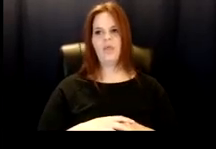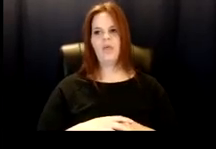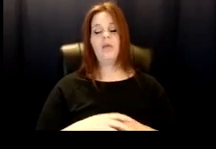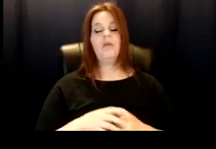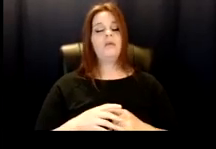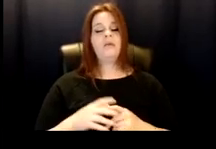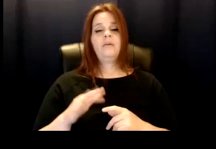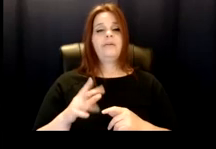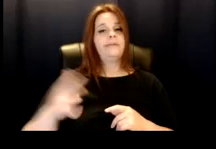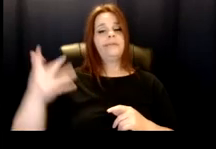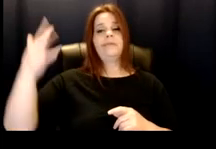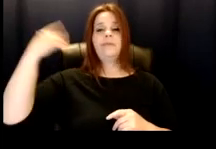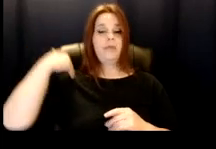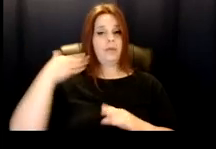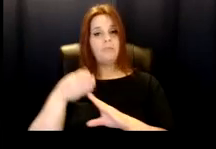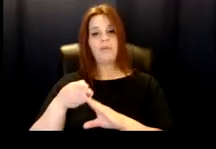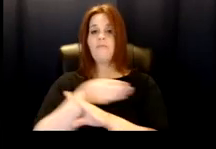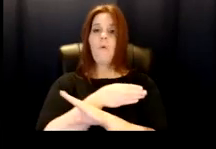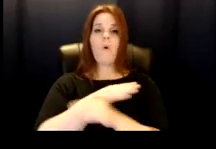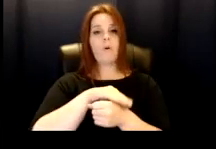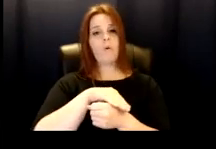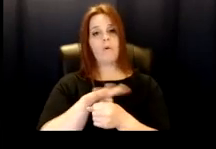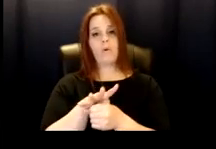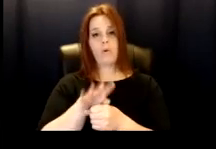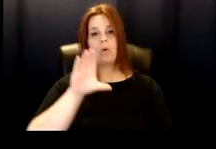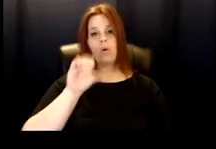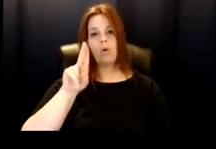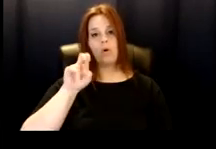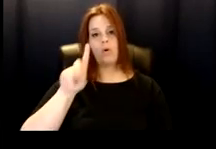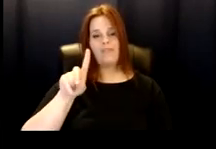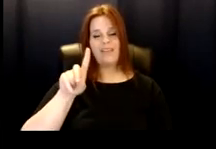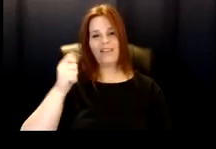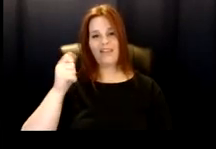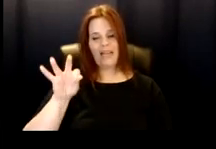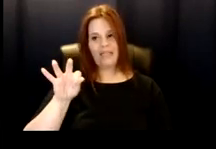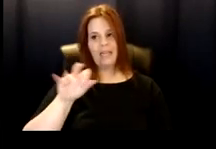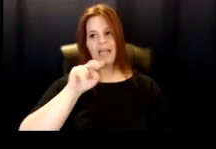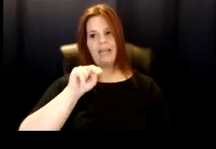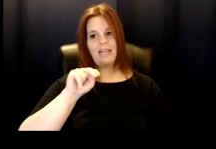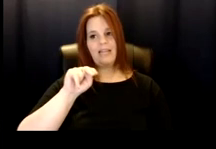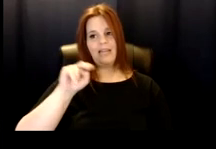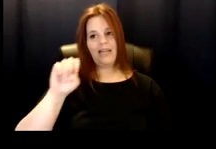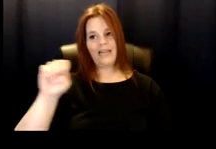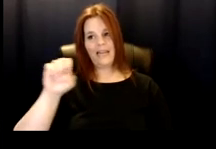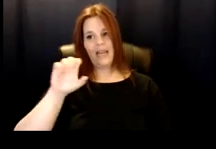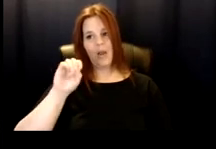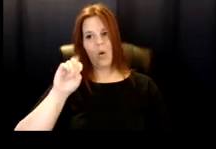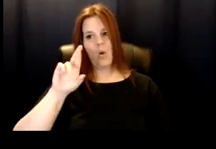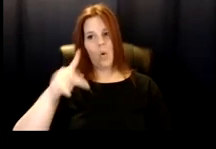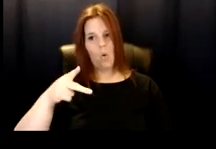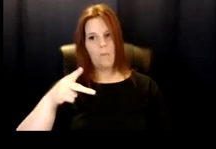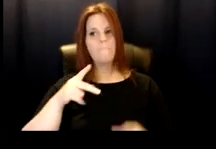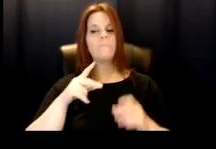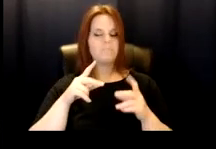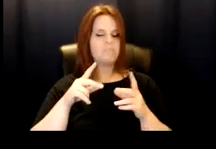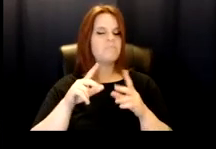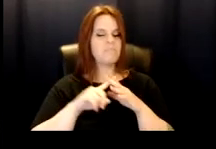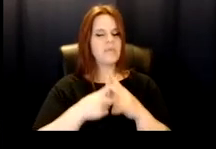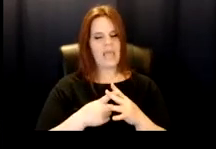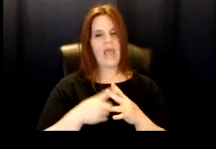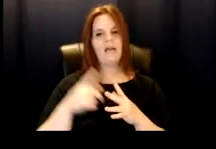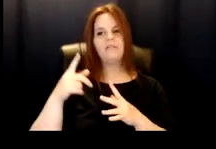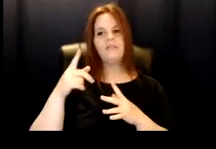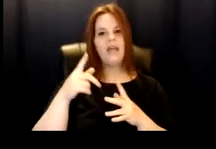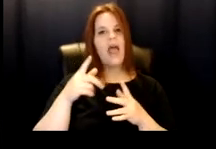COVID 19 NEARP began in 2003 at Virginia Commonwealth University as a public health research community